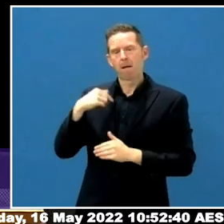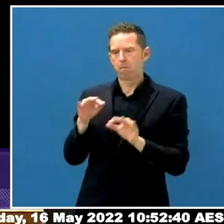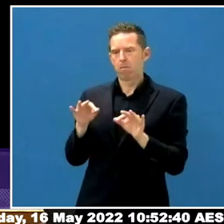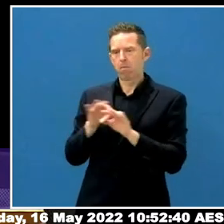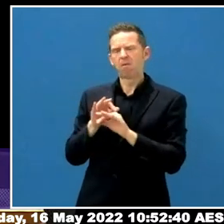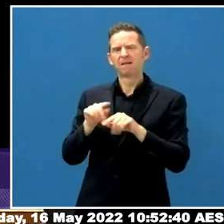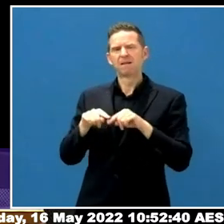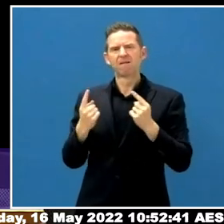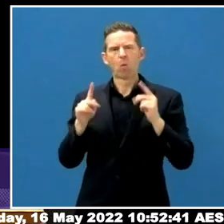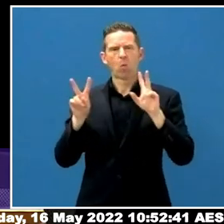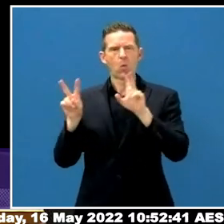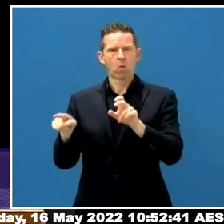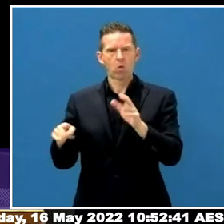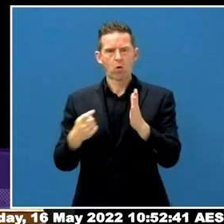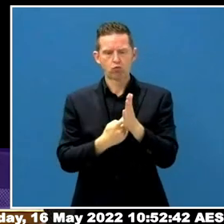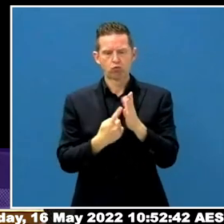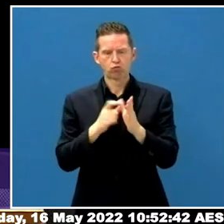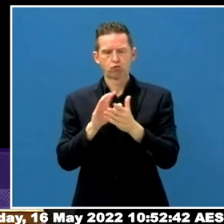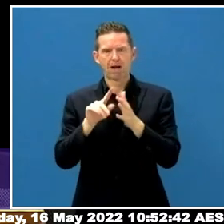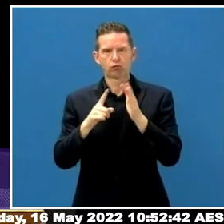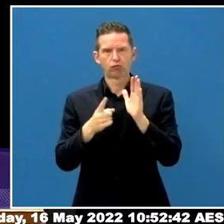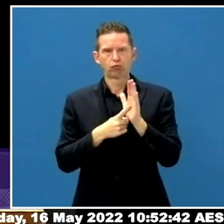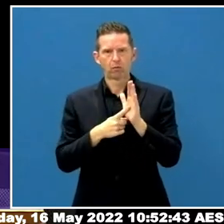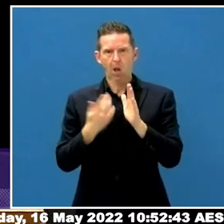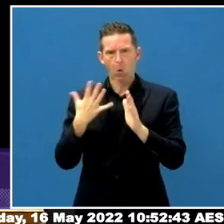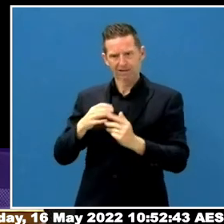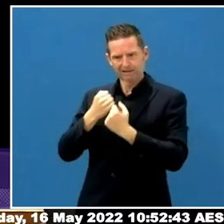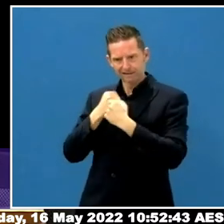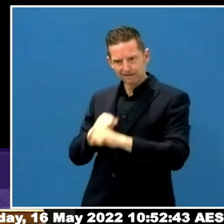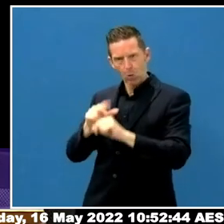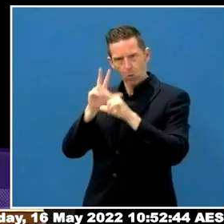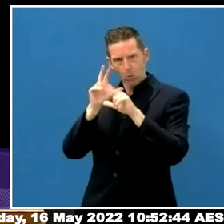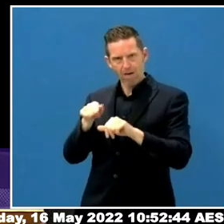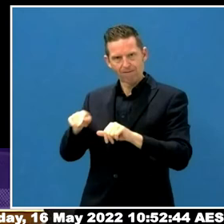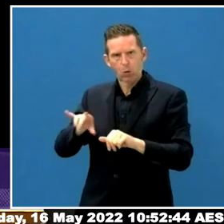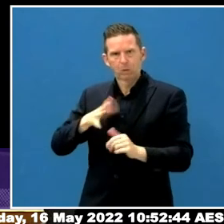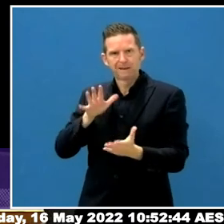written evidence, nor will her entire statement be read out during the hearing.